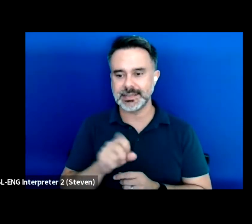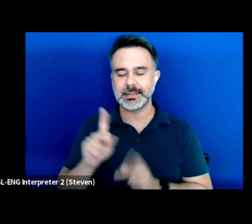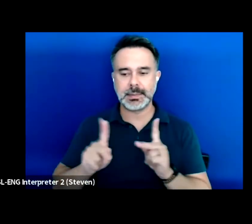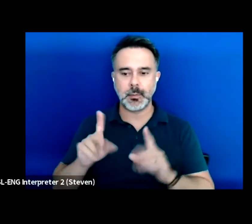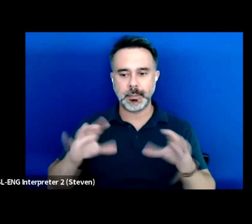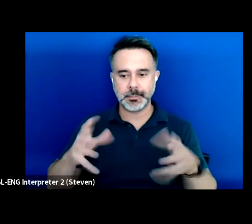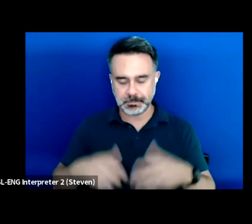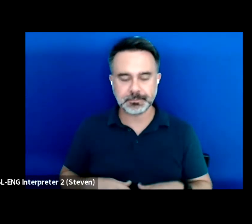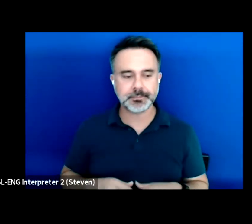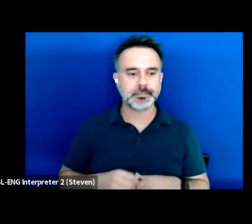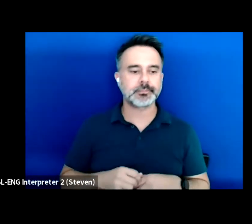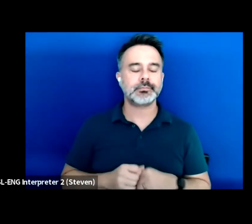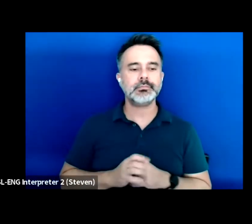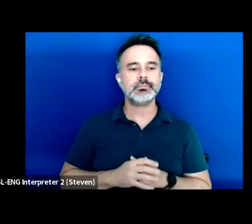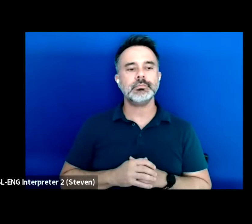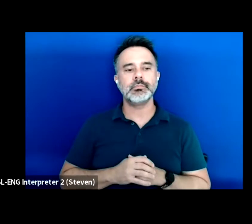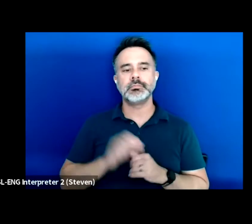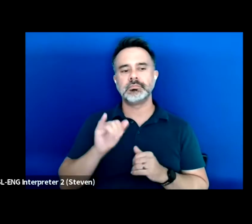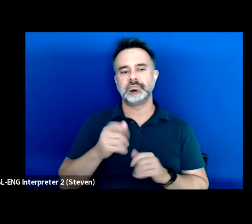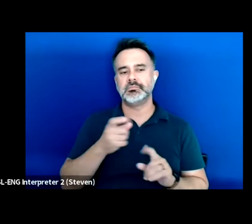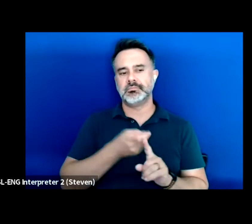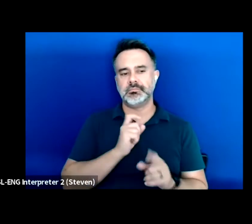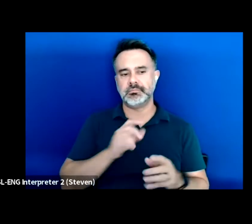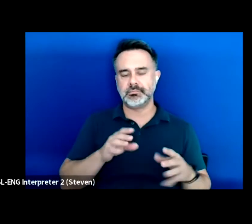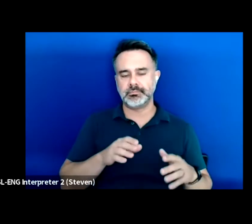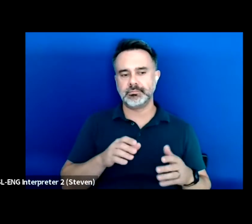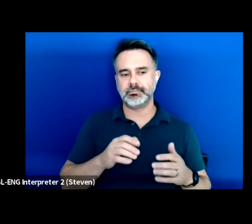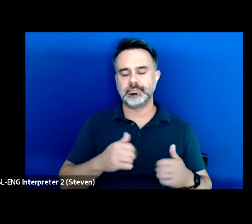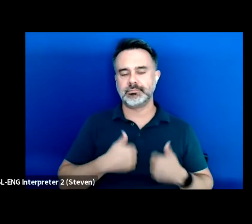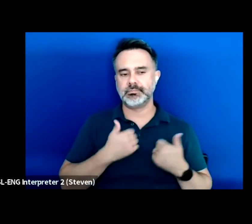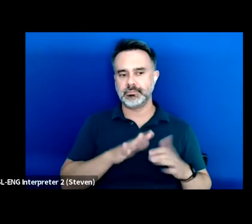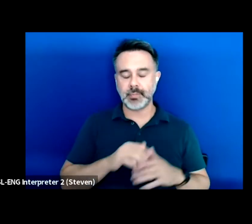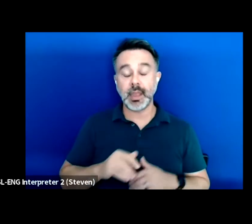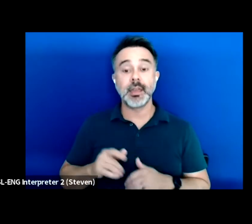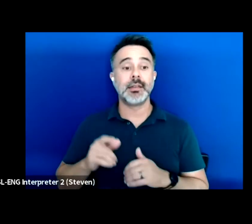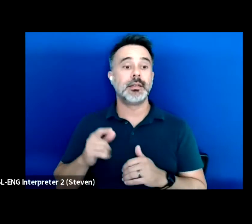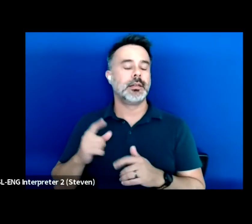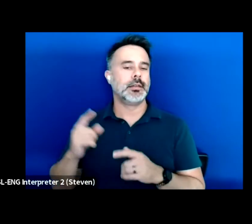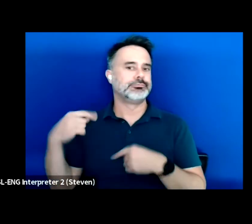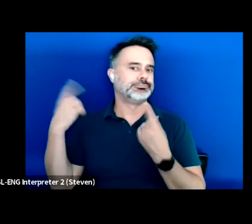And for all of us to come together in this very auspicious Year of the Tiger